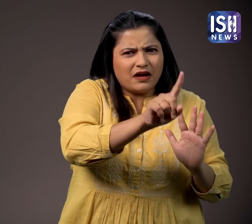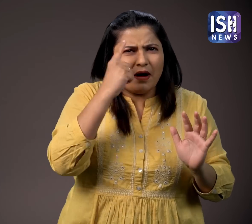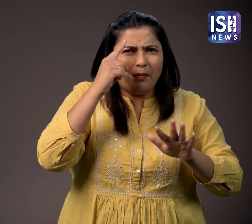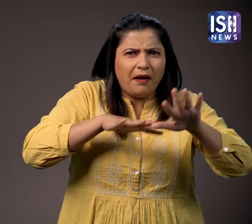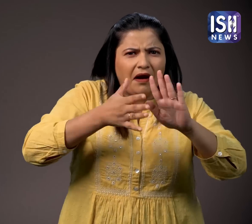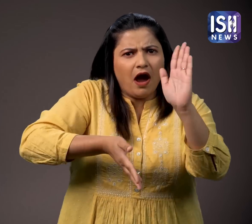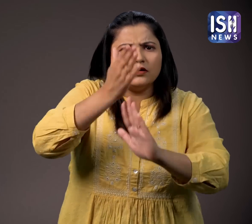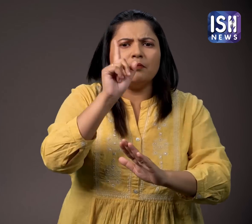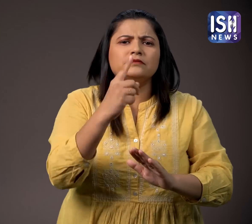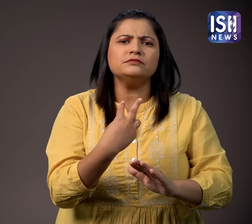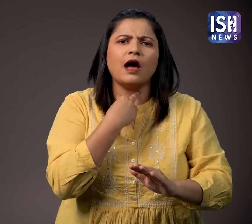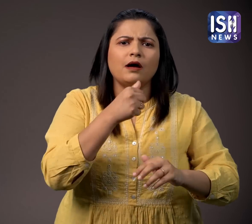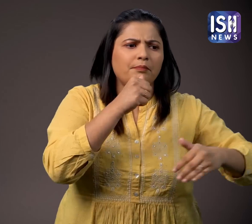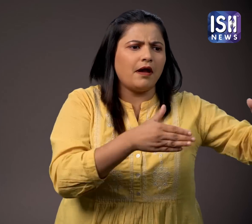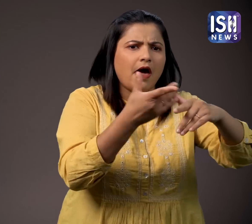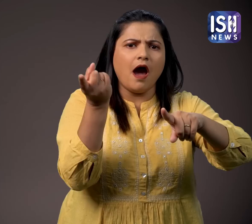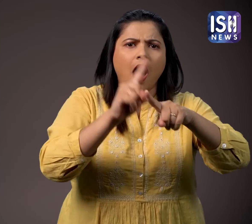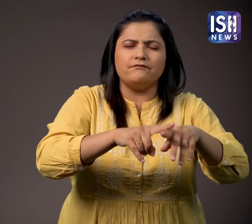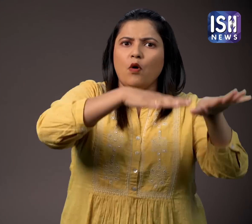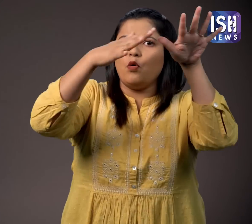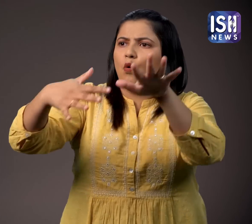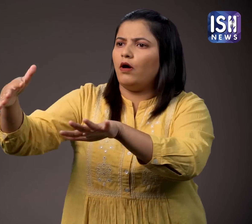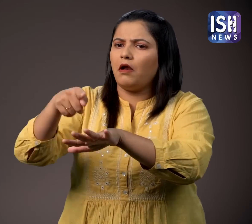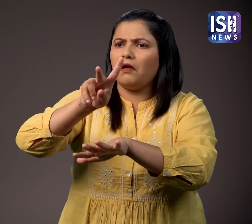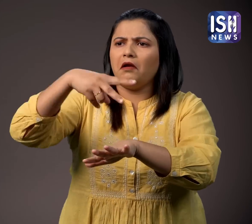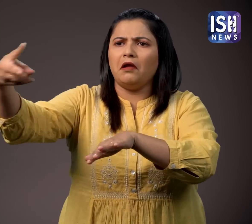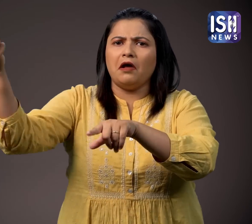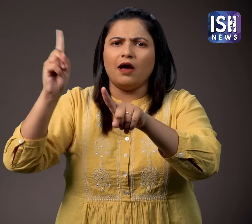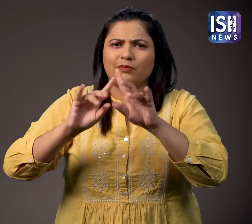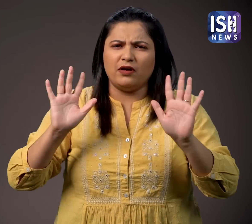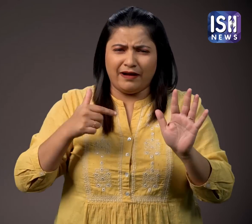jumped into the river and drowned due to the strong currents.